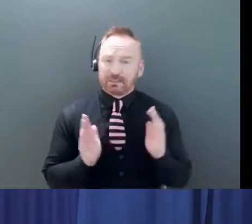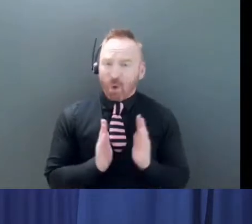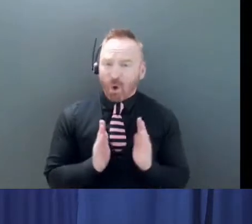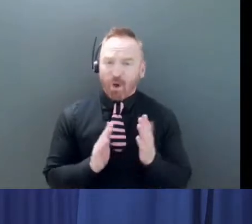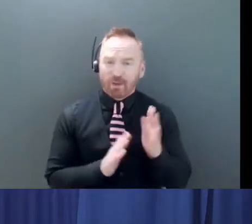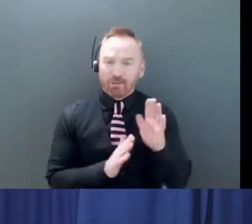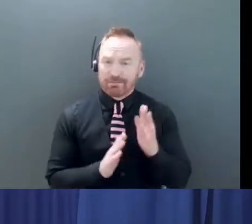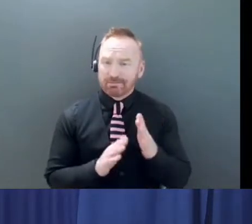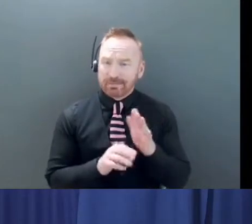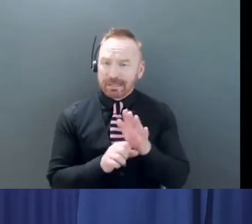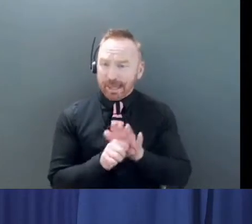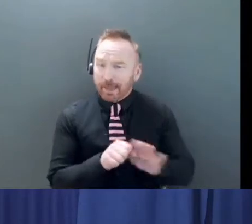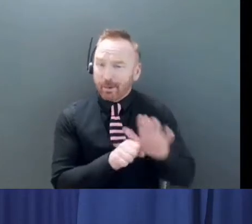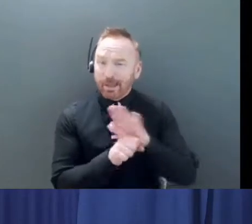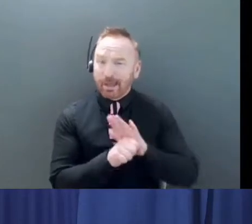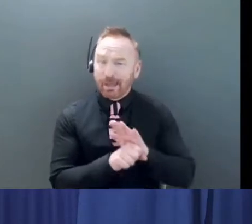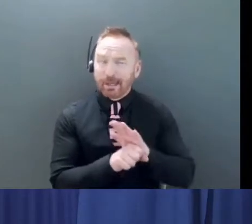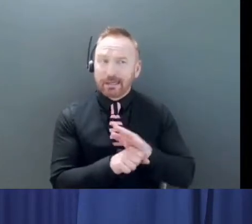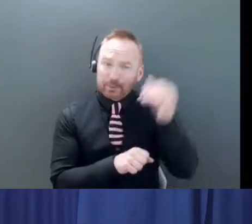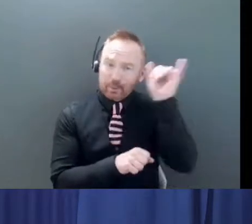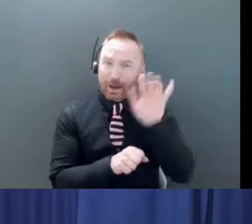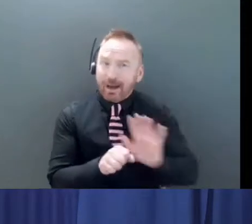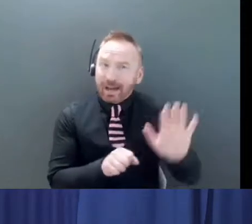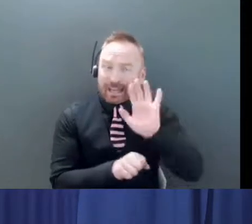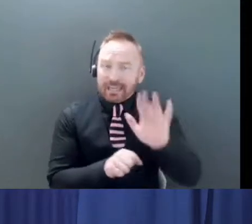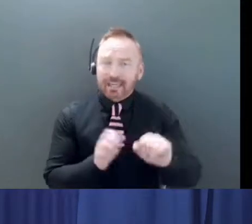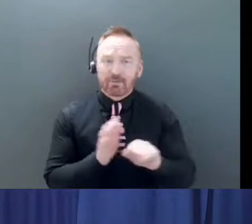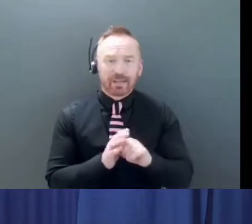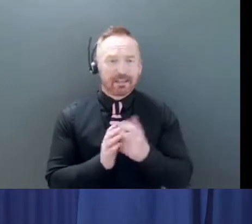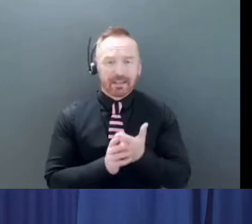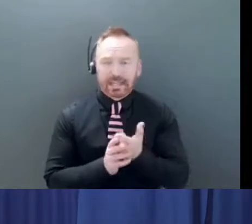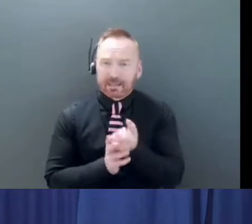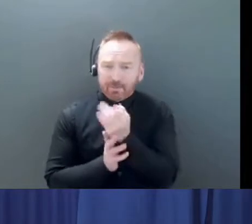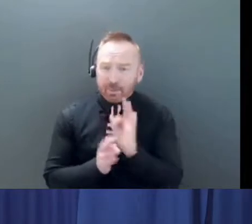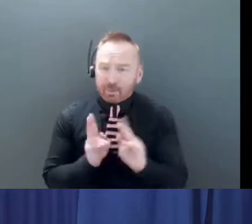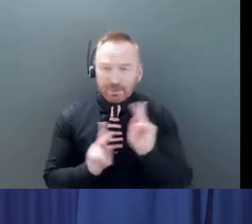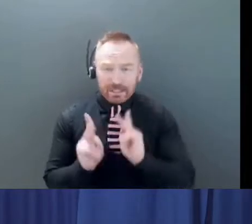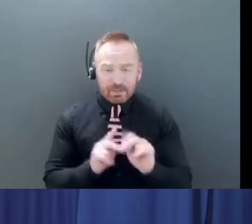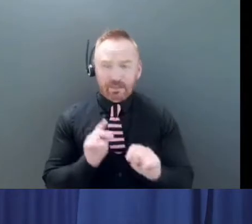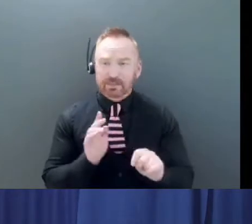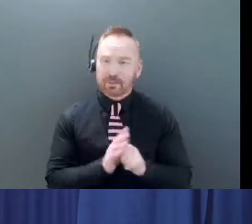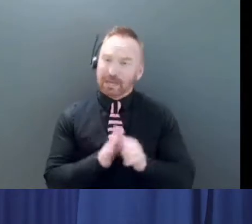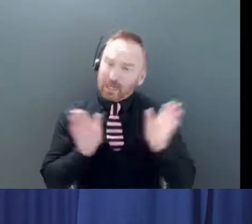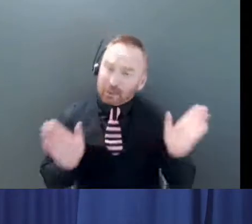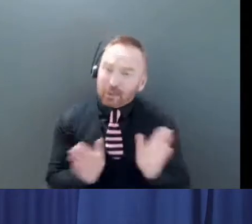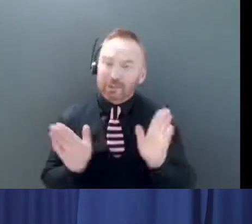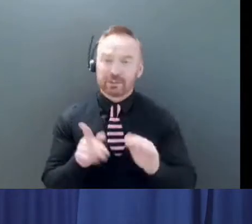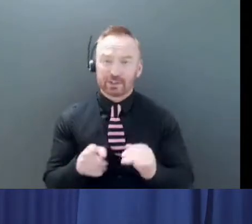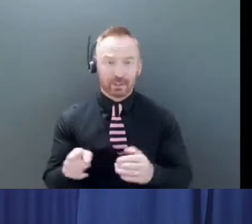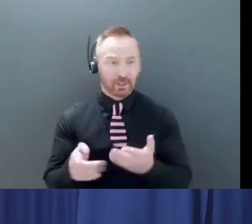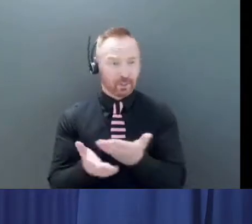with so few people, it is personal. So I really encourage Yukoners to listen to some of those stories and to take them to